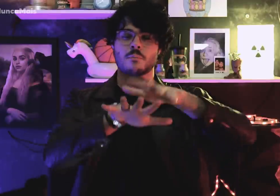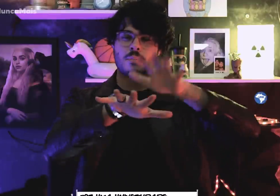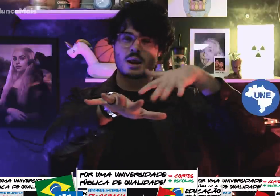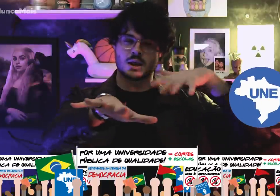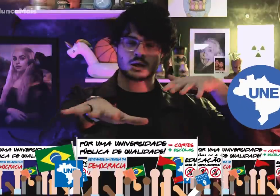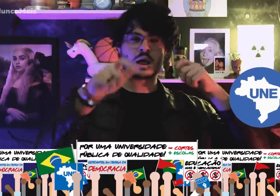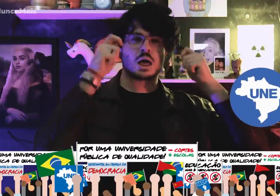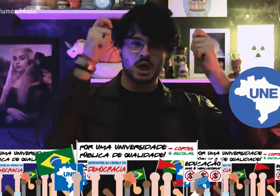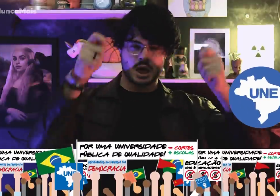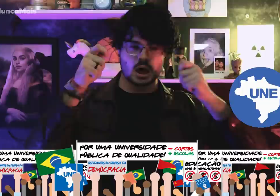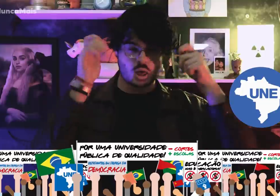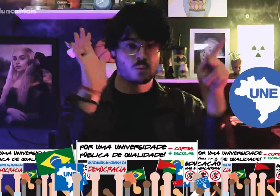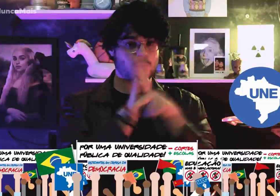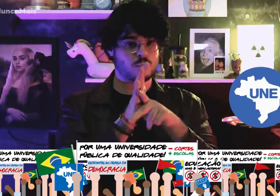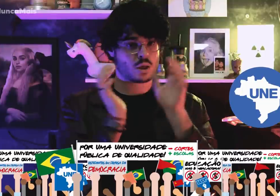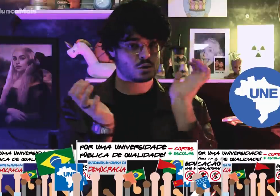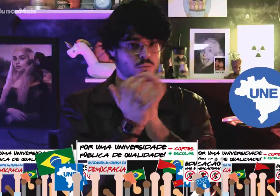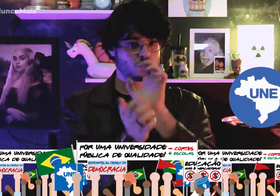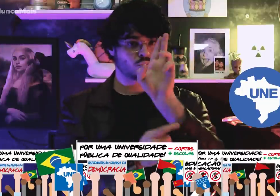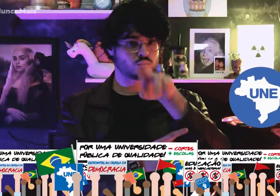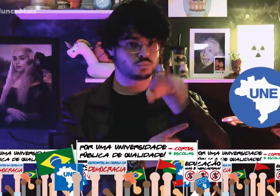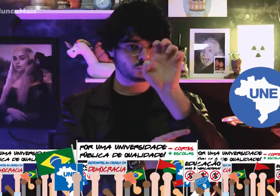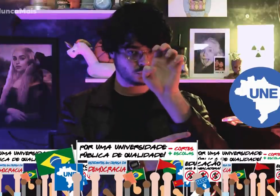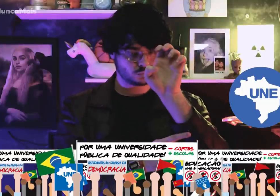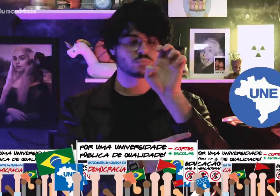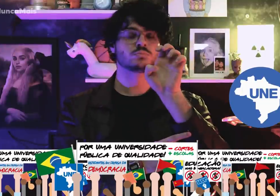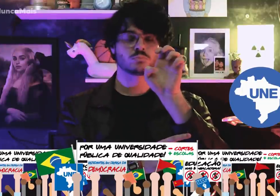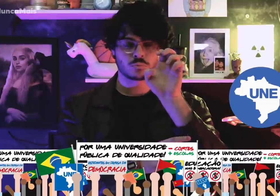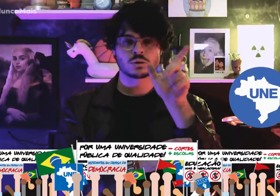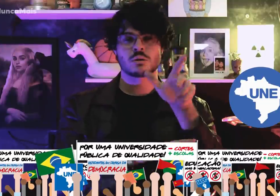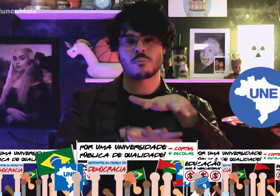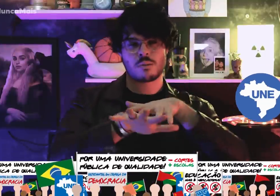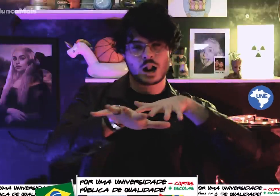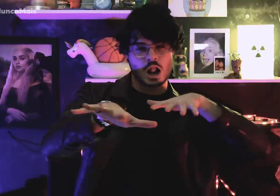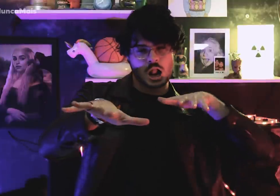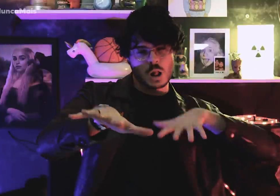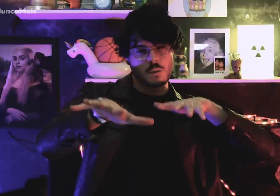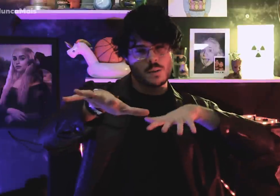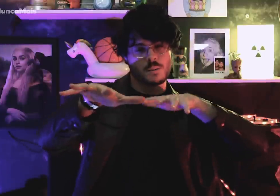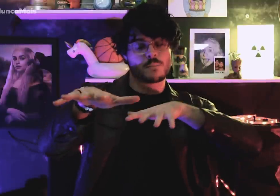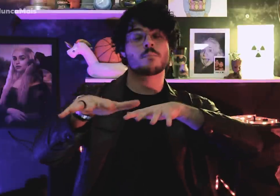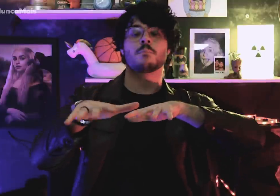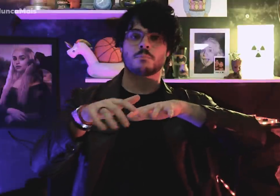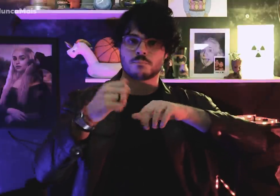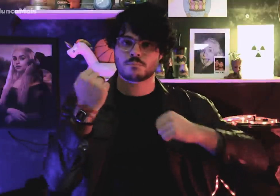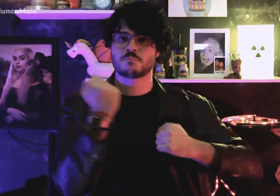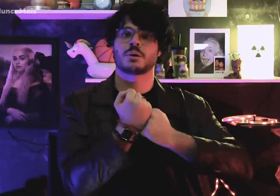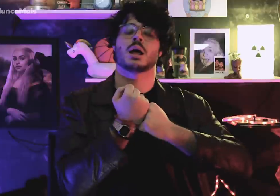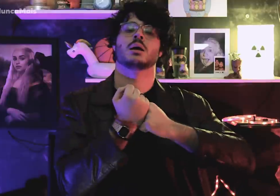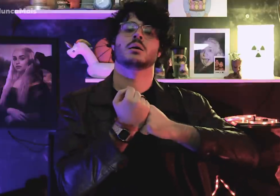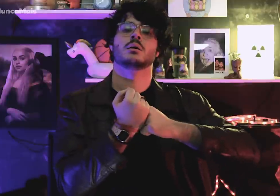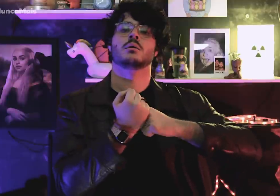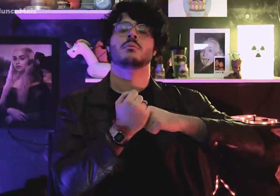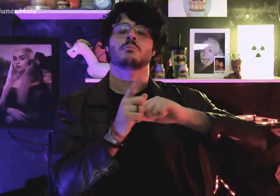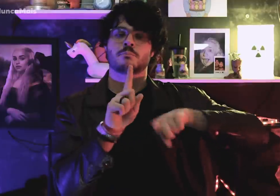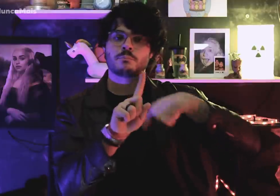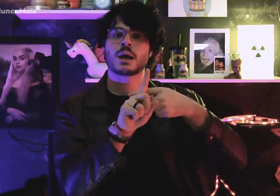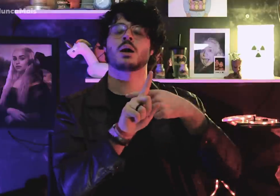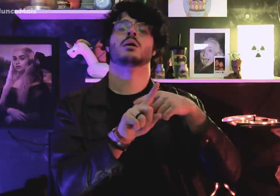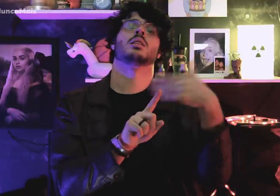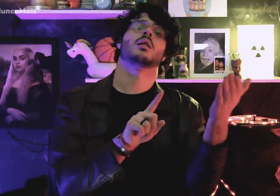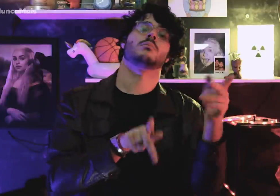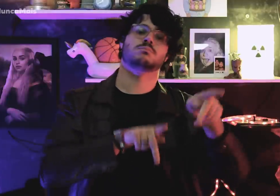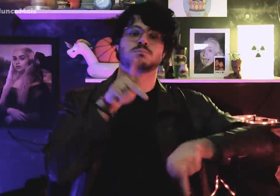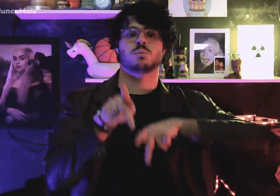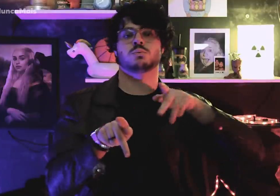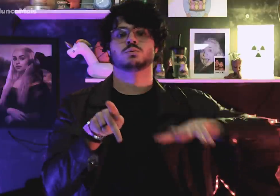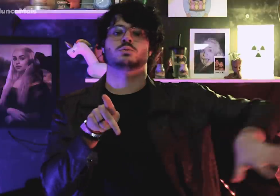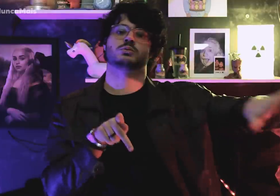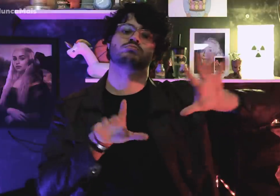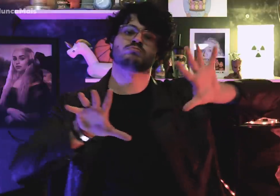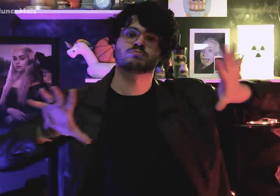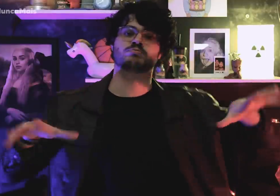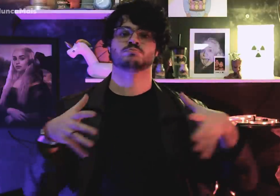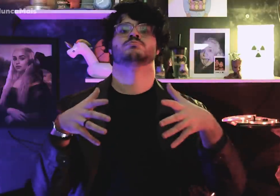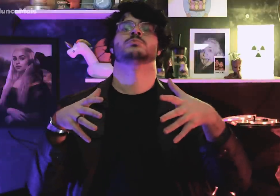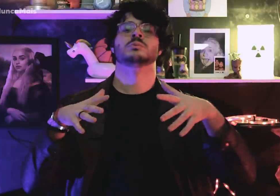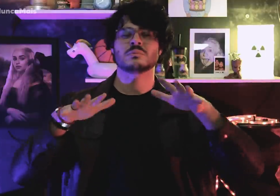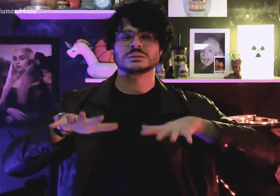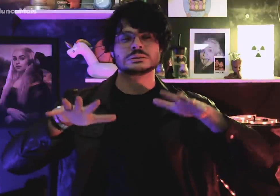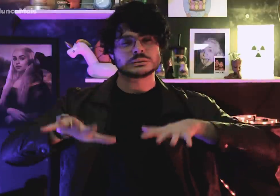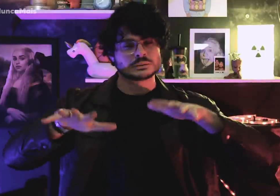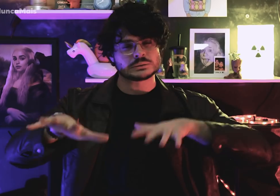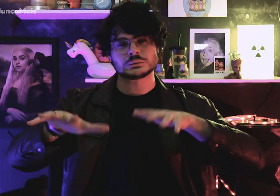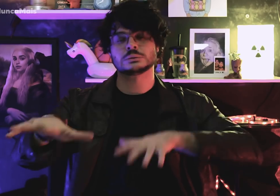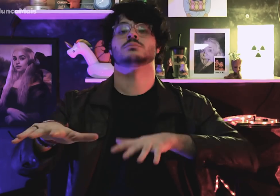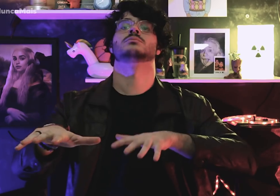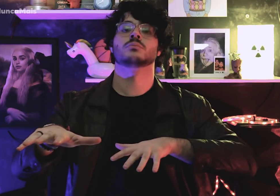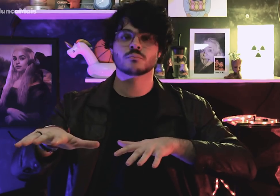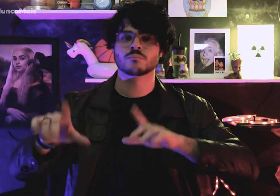there was a student demonstration UNE with the support of the population,